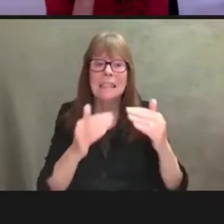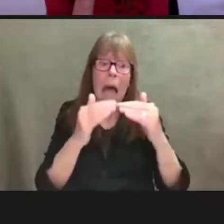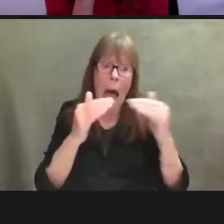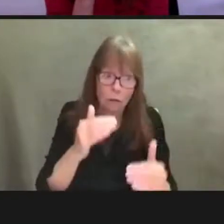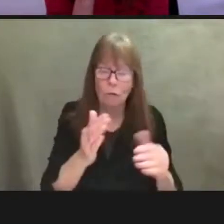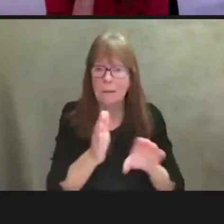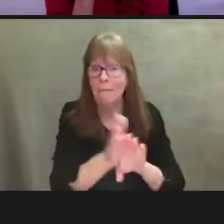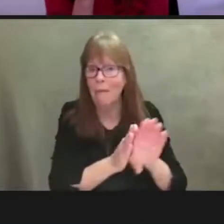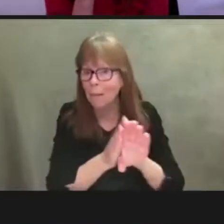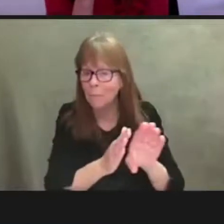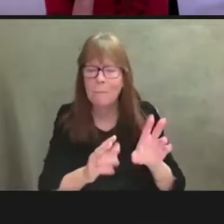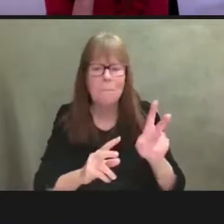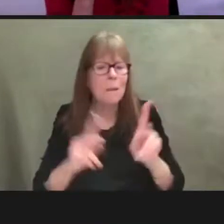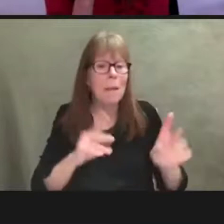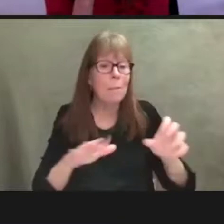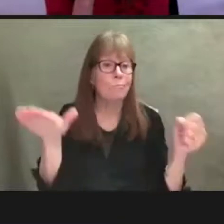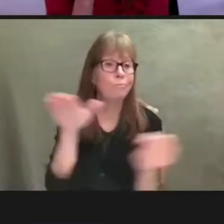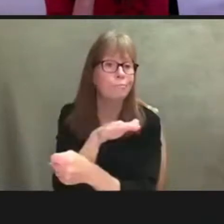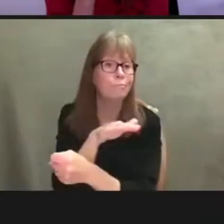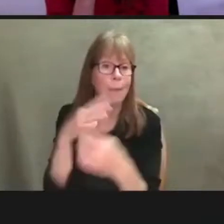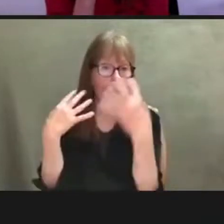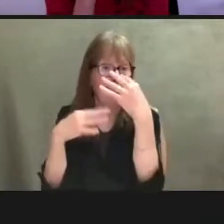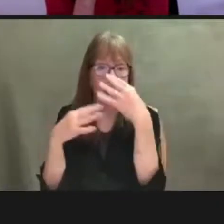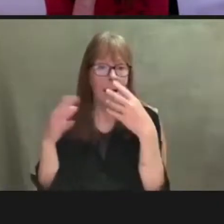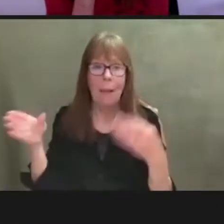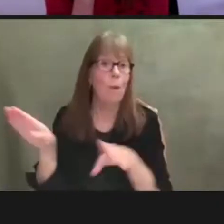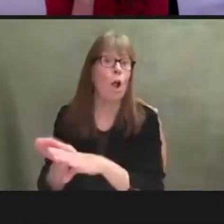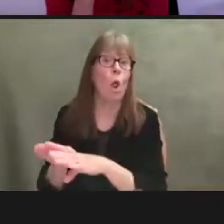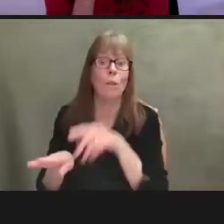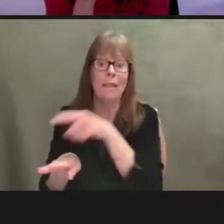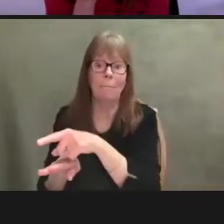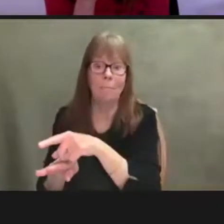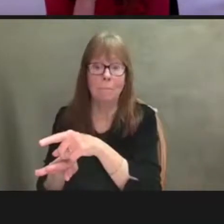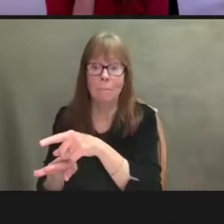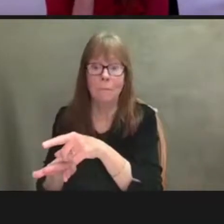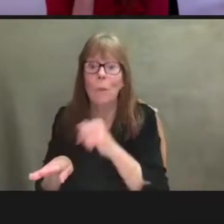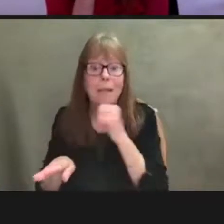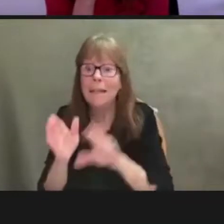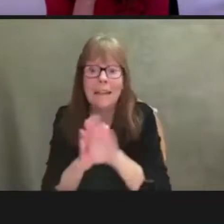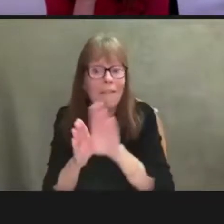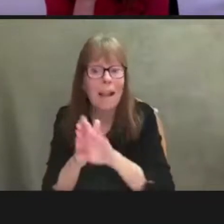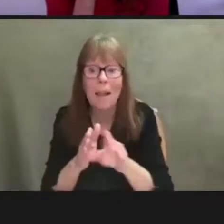People were institutionalized, and when we closed the institutions, we didn't really develop a very robust system.